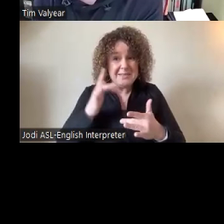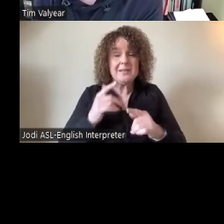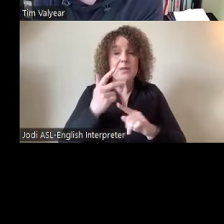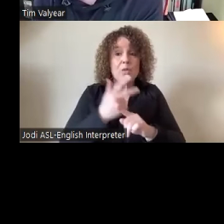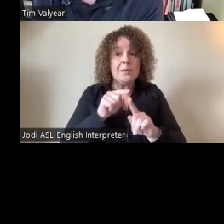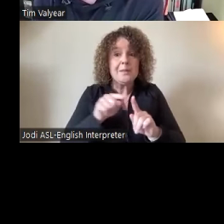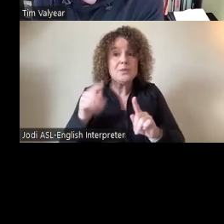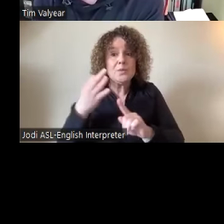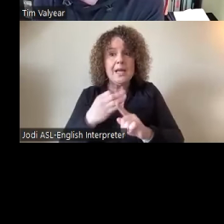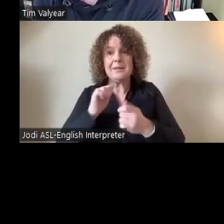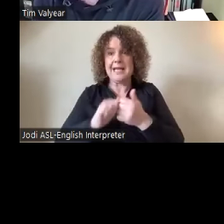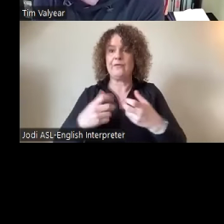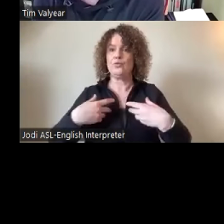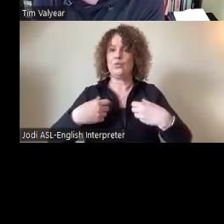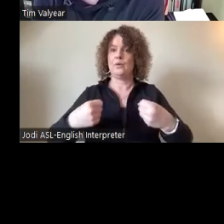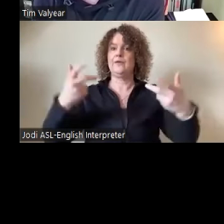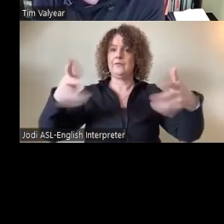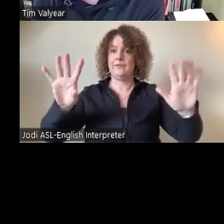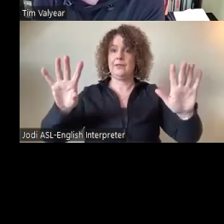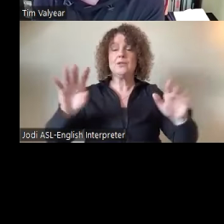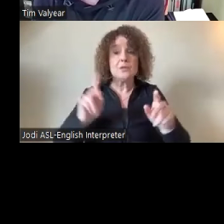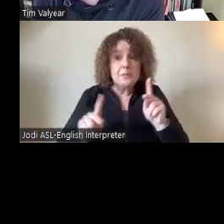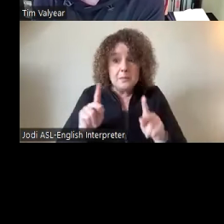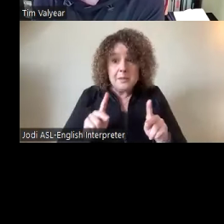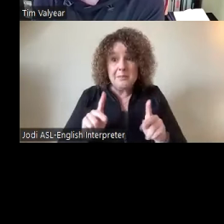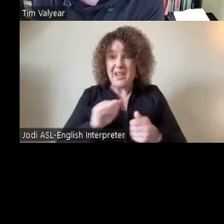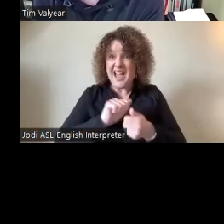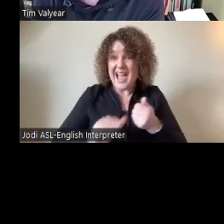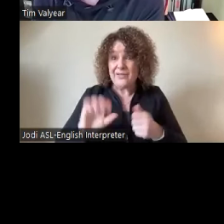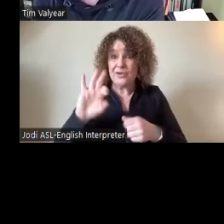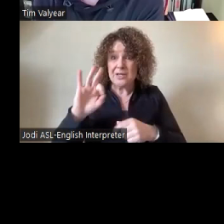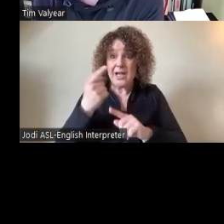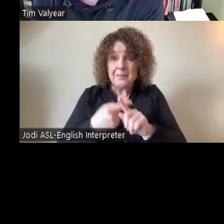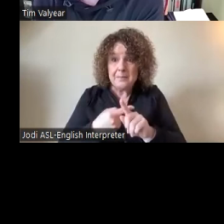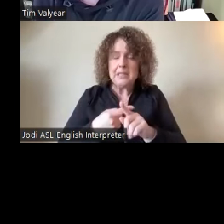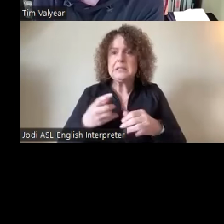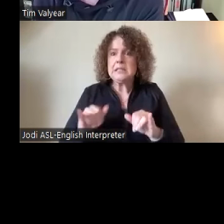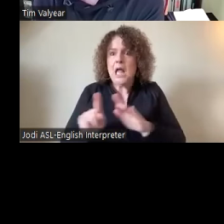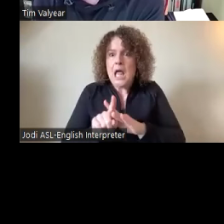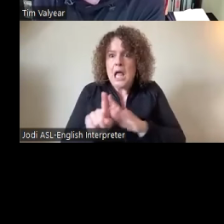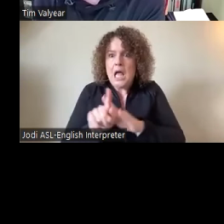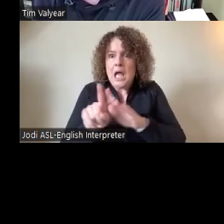term, and when we talk about research, we're talking about symptoms from three to nine months after recovery.